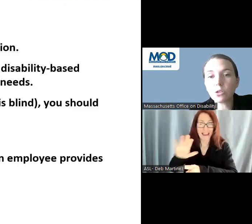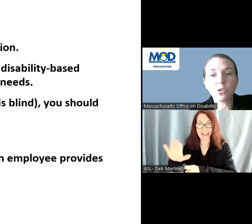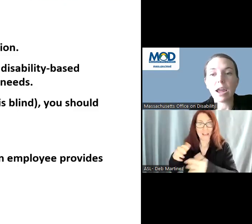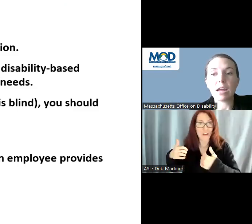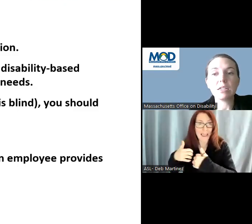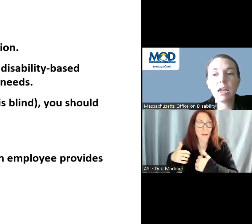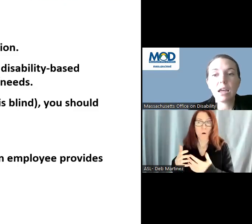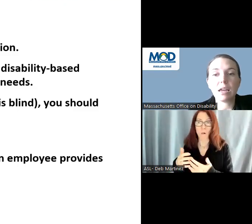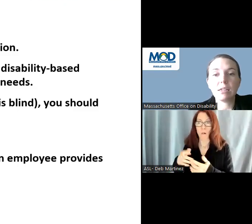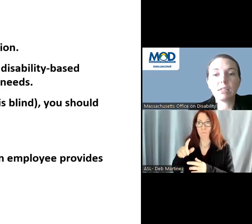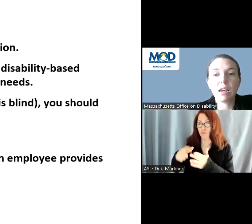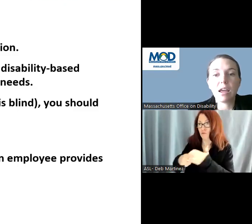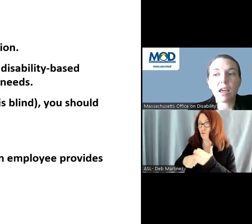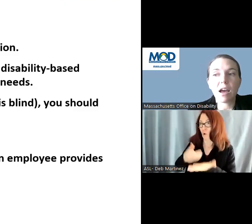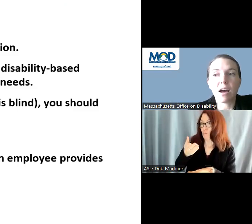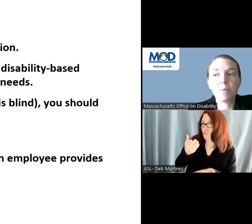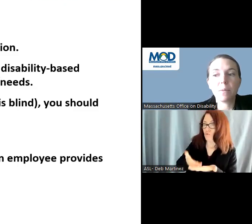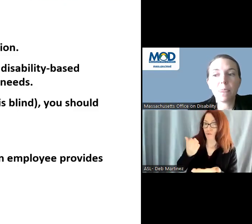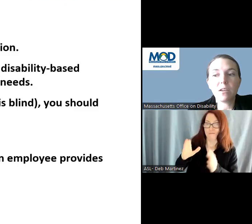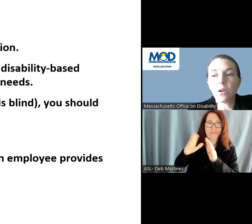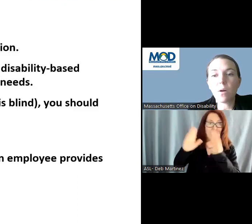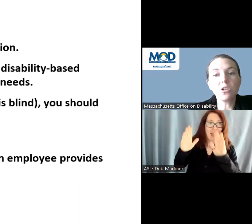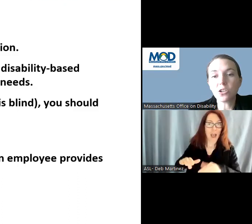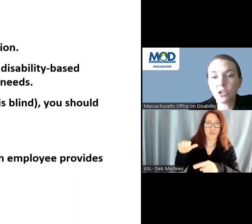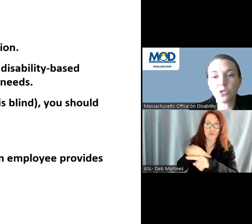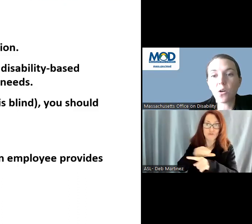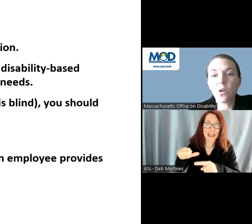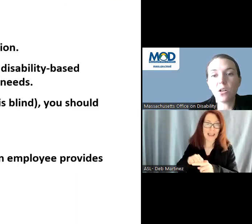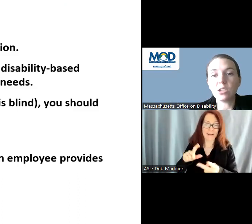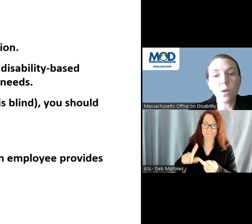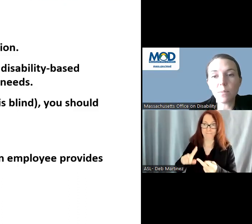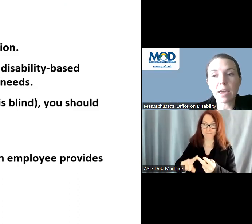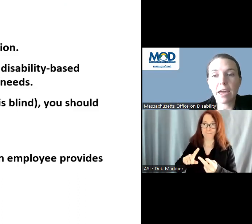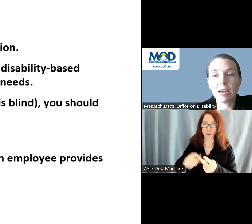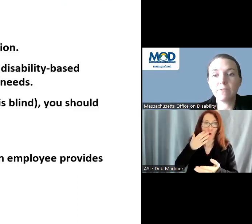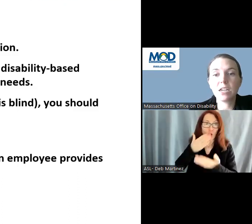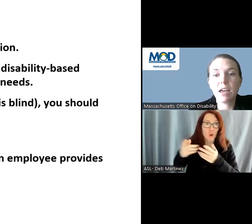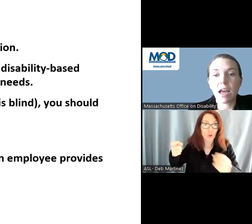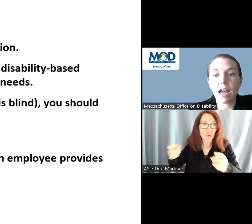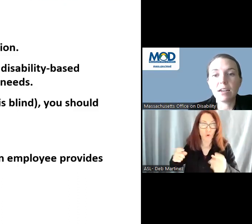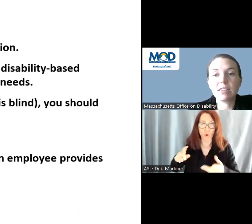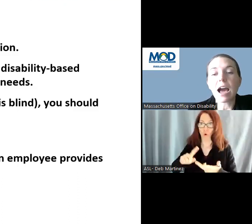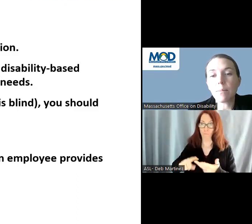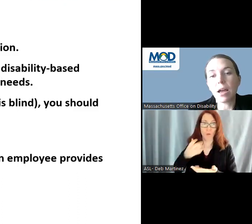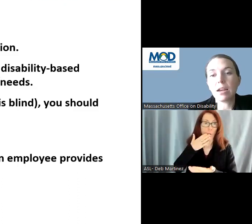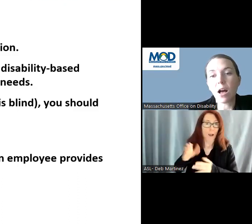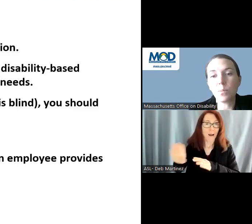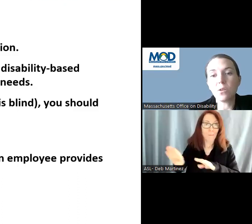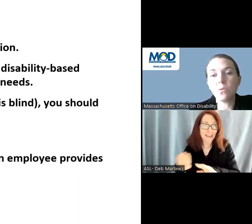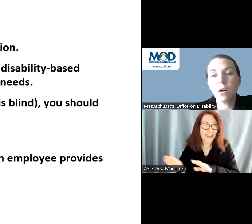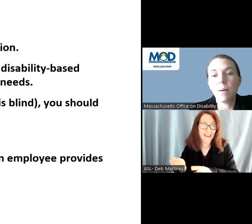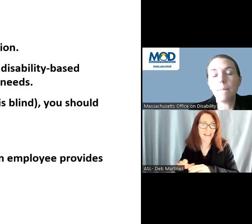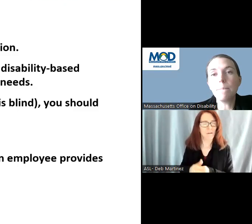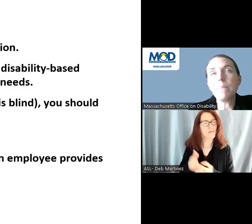know house trained is uh you know under control is well behaved and that might help you better